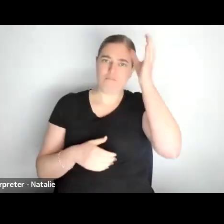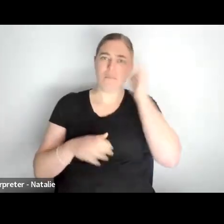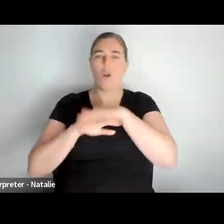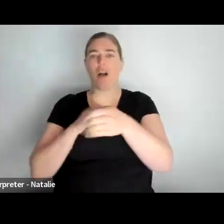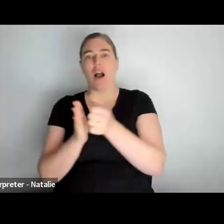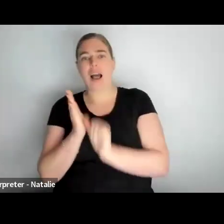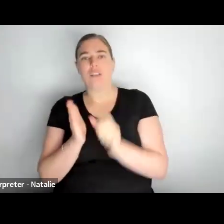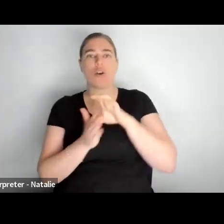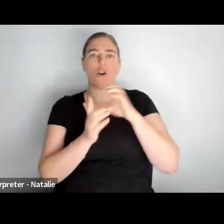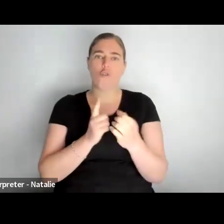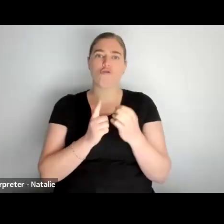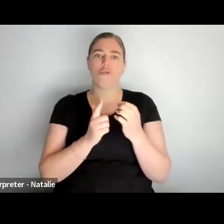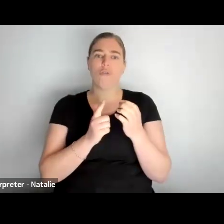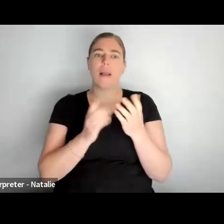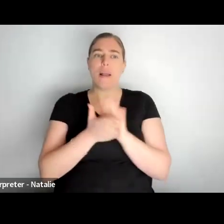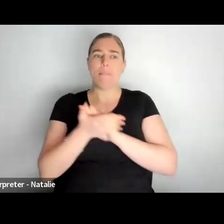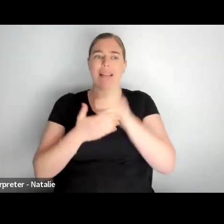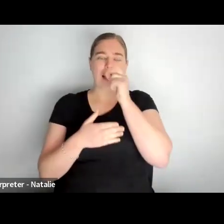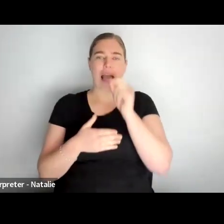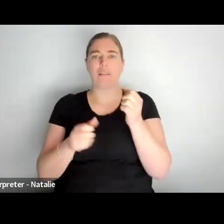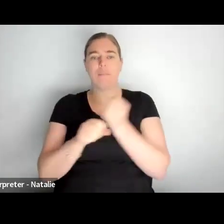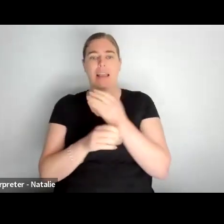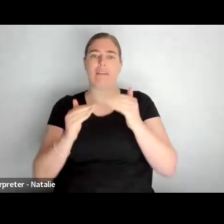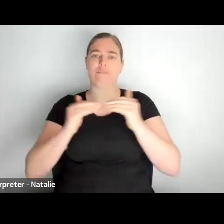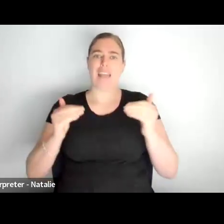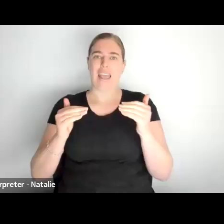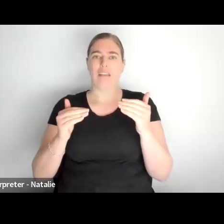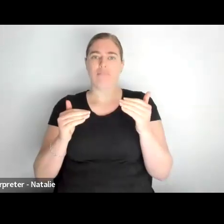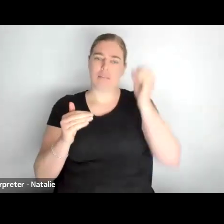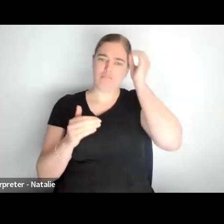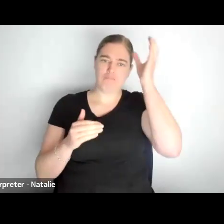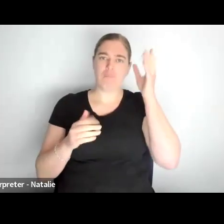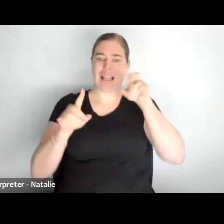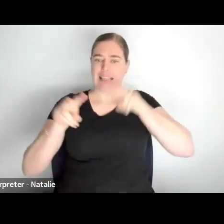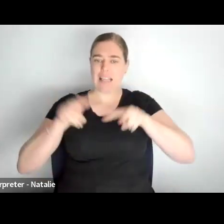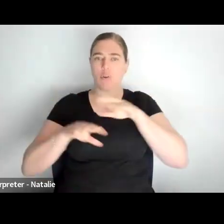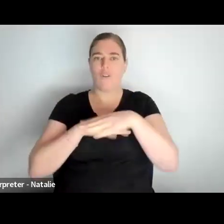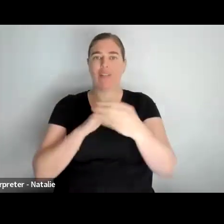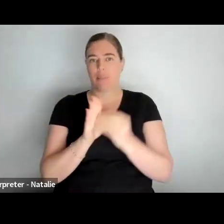a fear - make a fair ascent -- fair assessment of the applications we receive. The board of